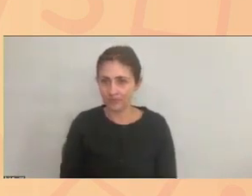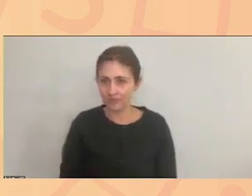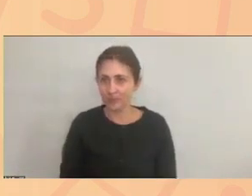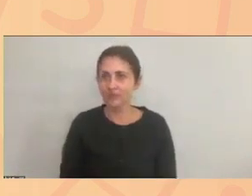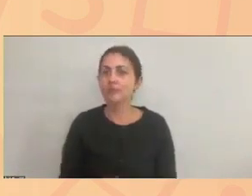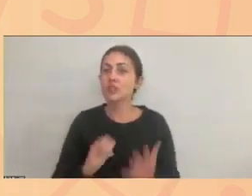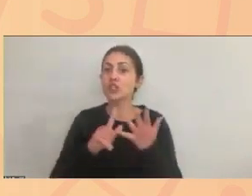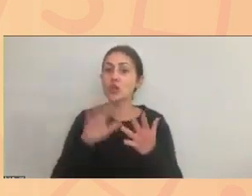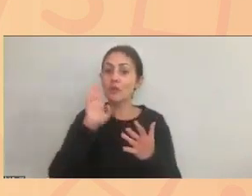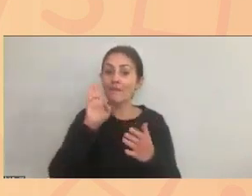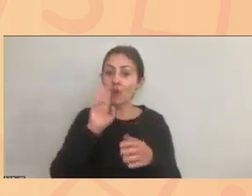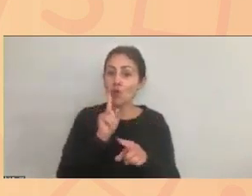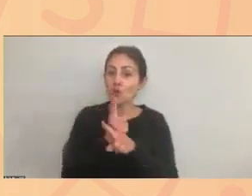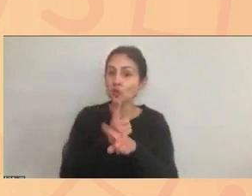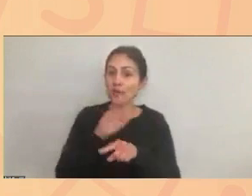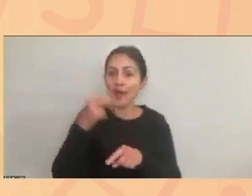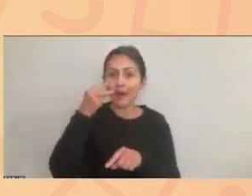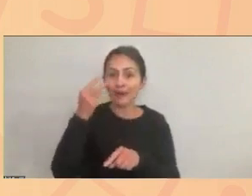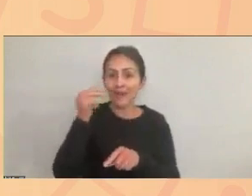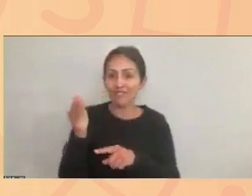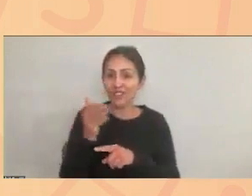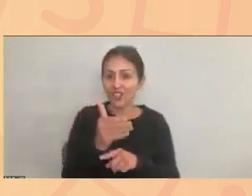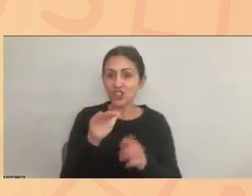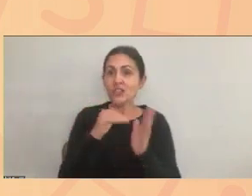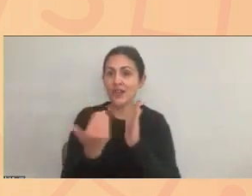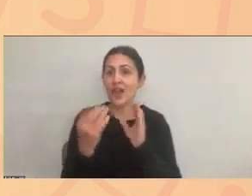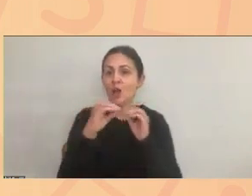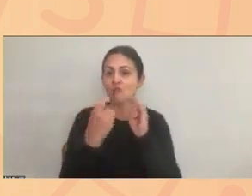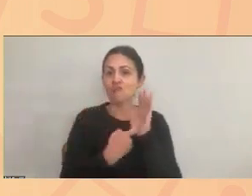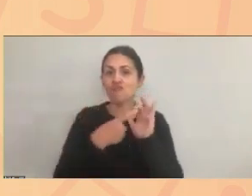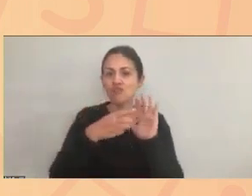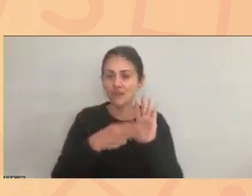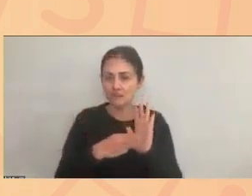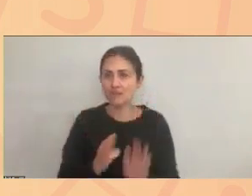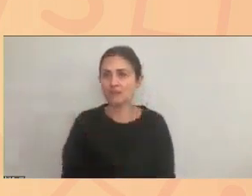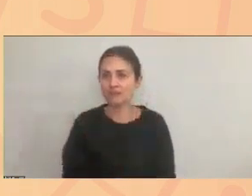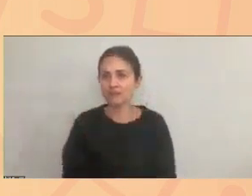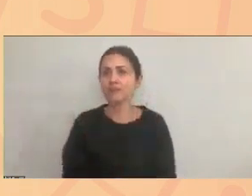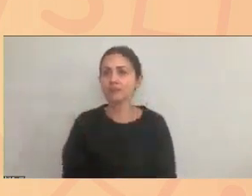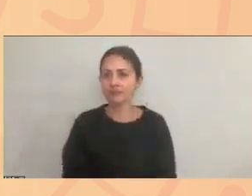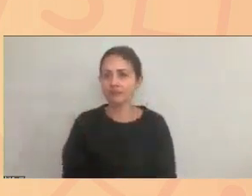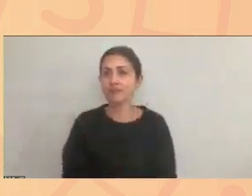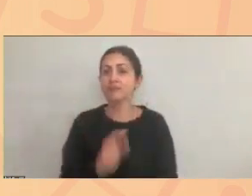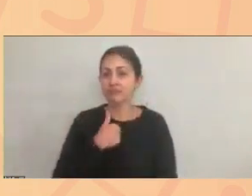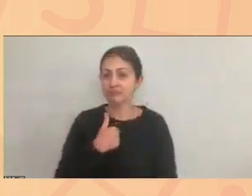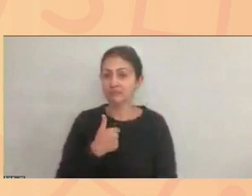(UNKNOWN) (SINGS FOREIGN LANGUAGE) Clap, clap, clap, three claps. Let's do it again.